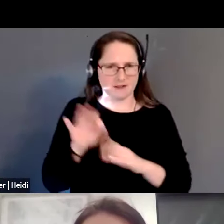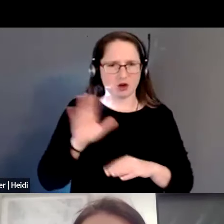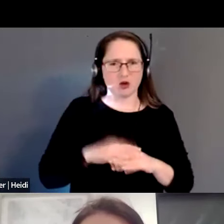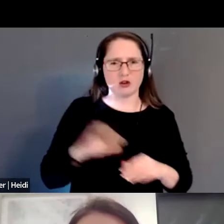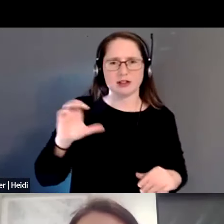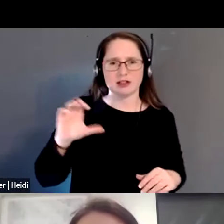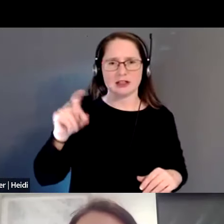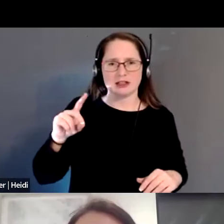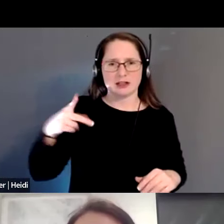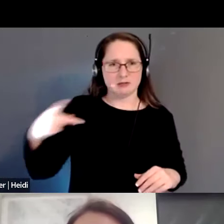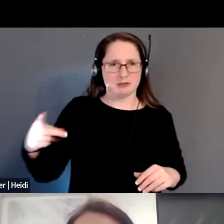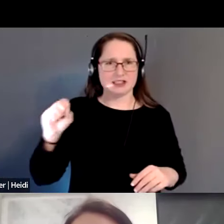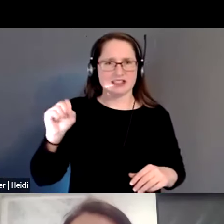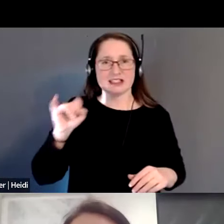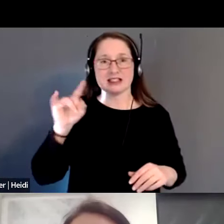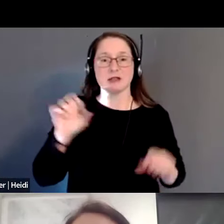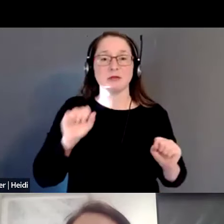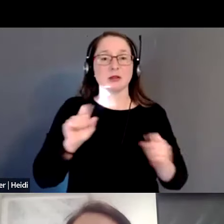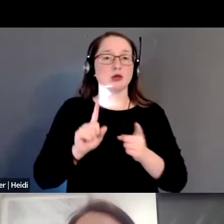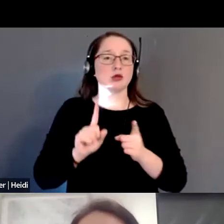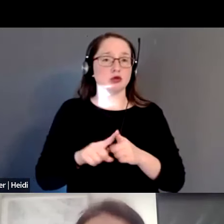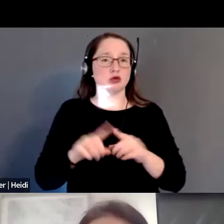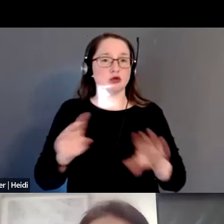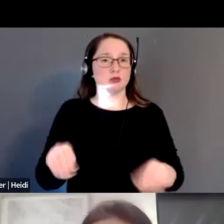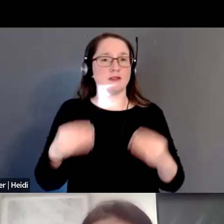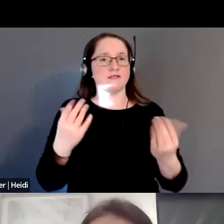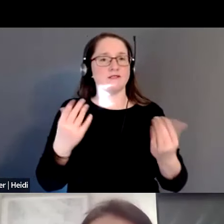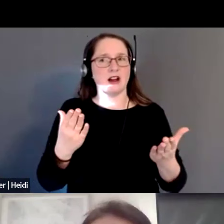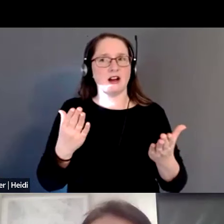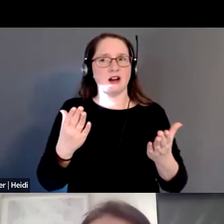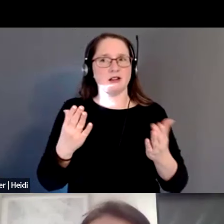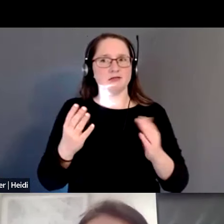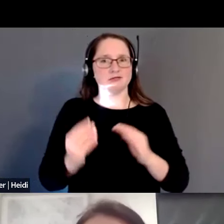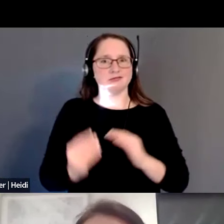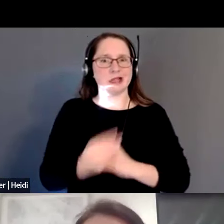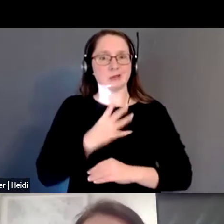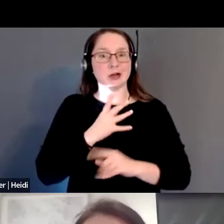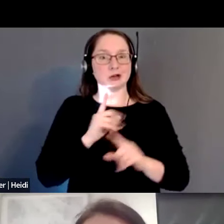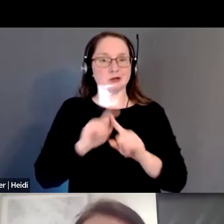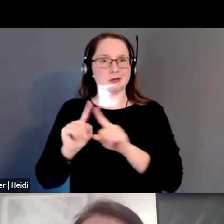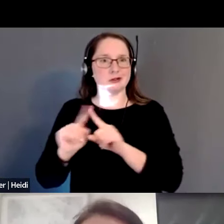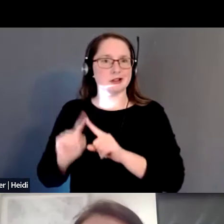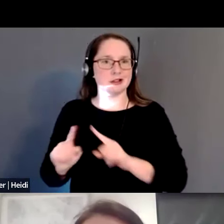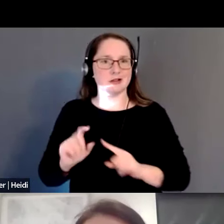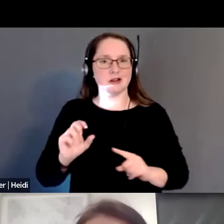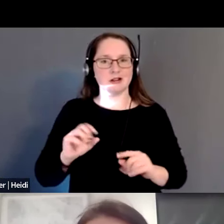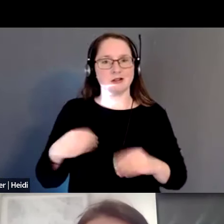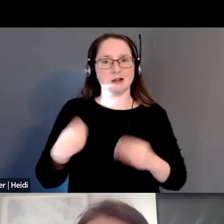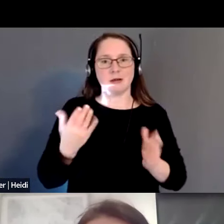I think in order to provide some inspiration about different suppliers' initiatives